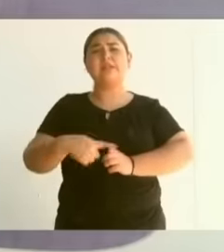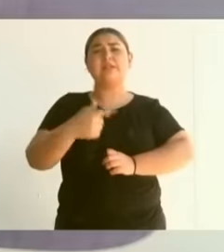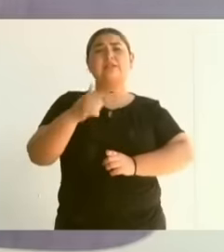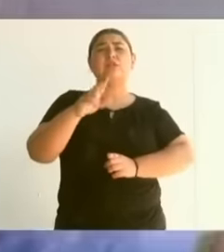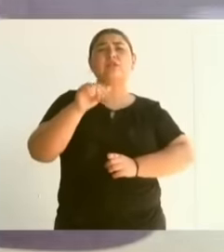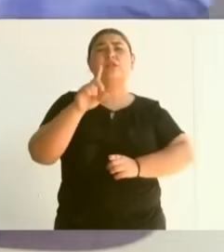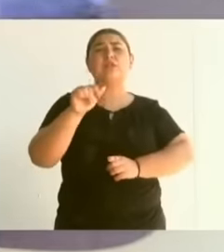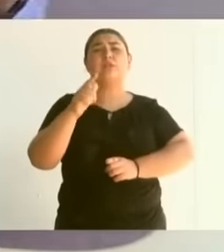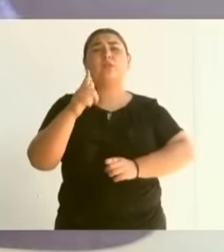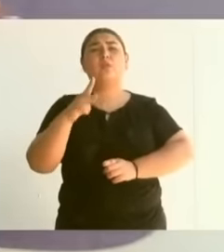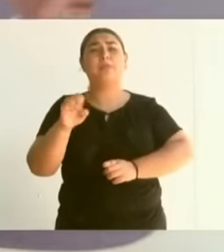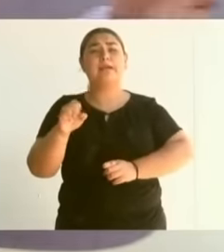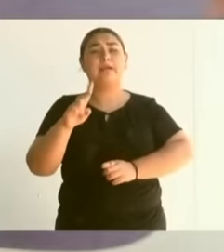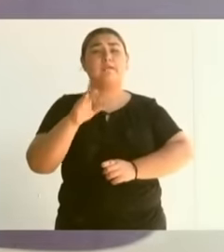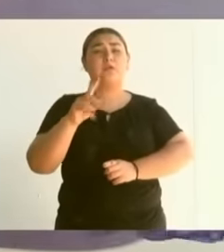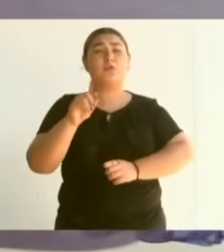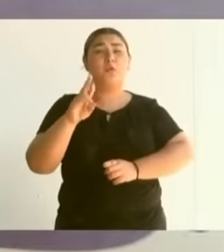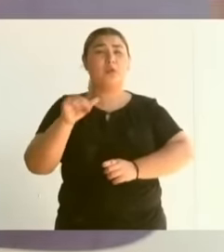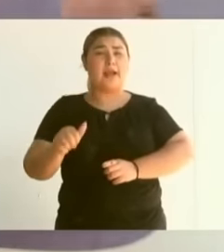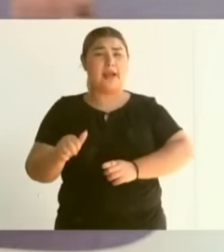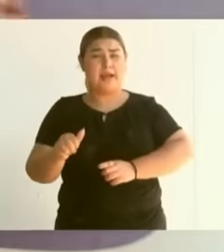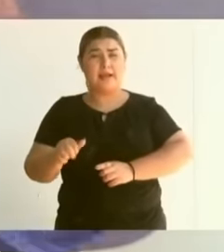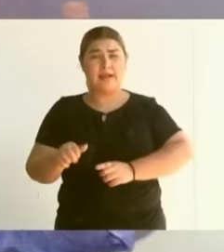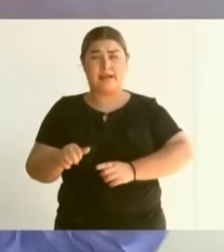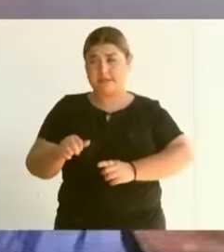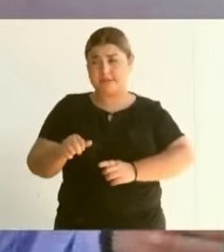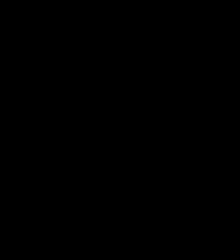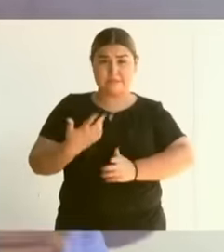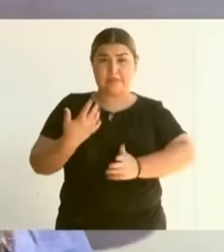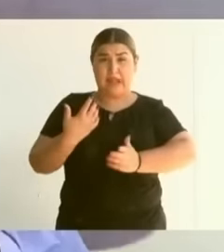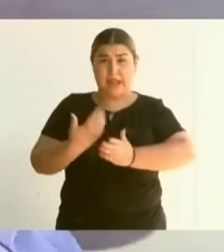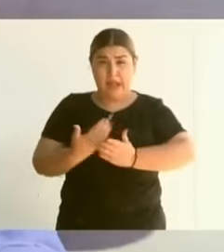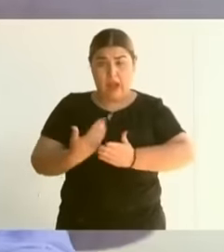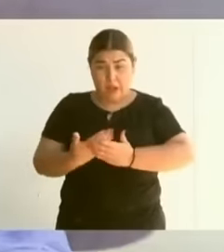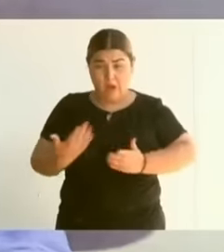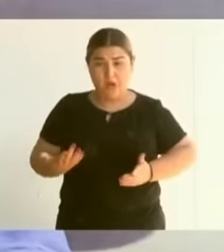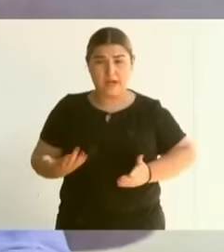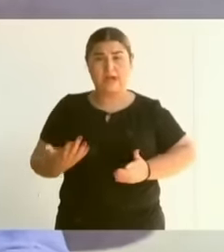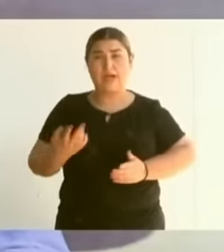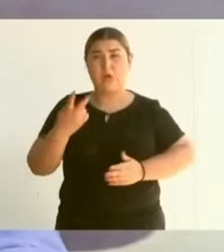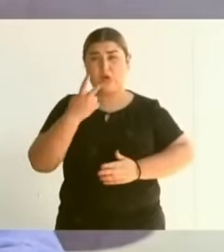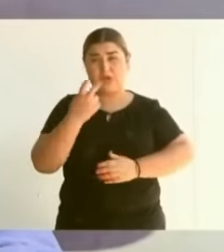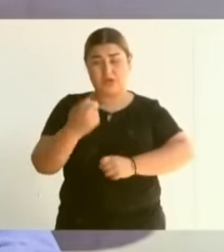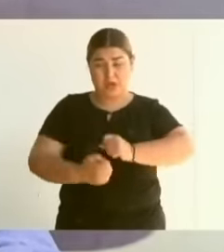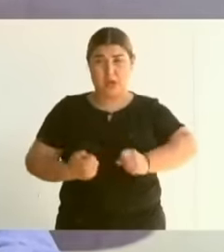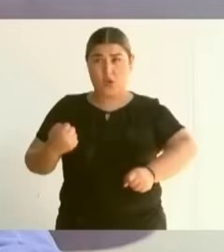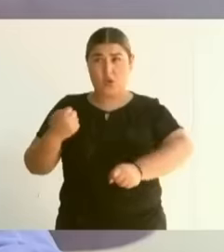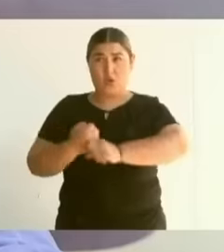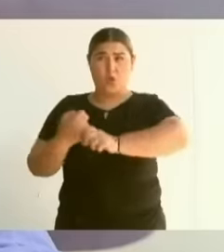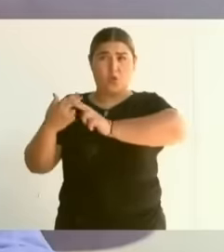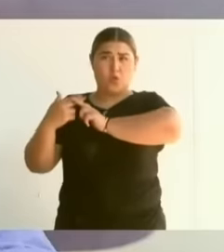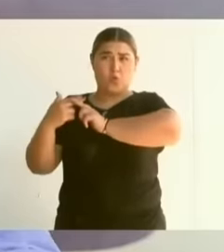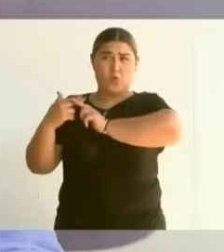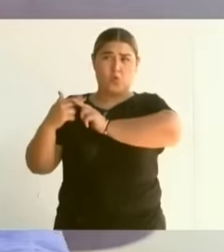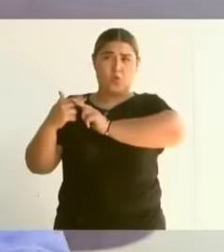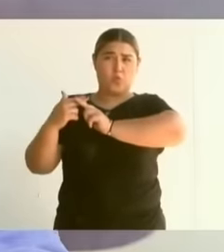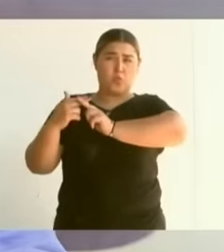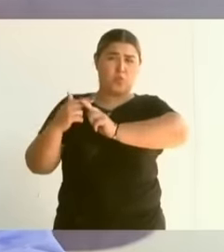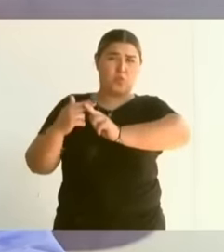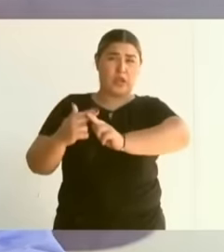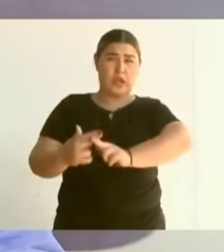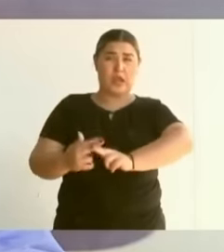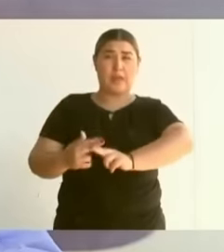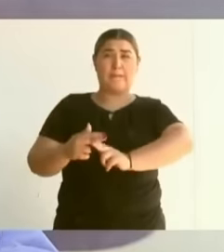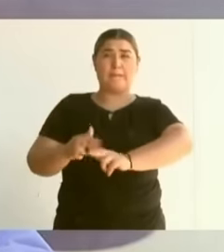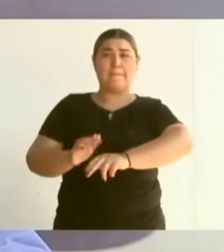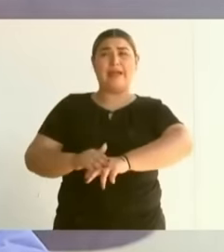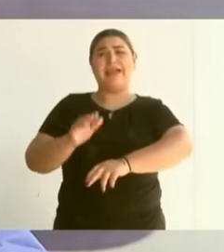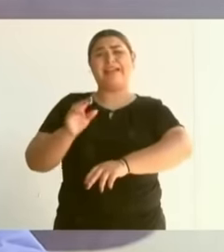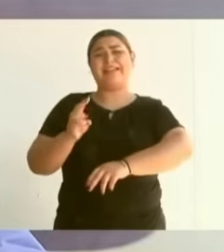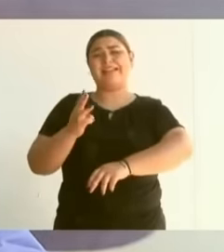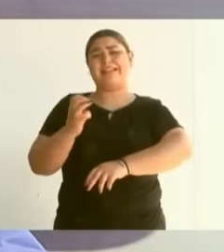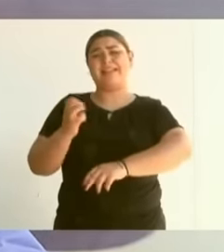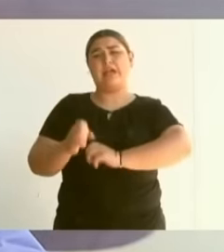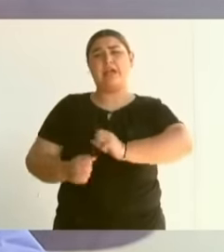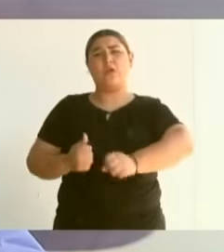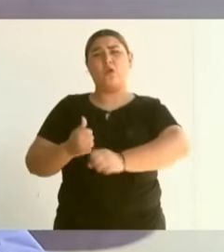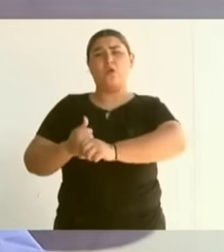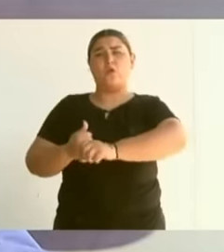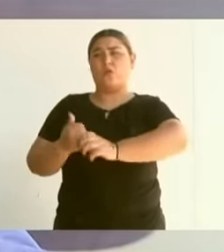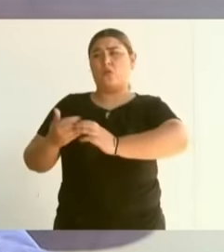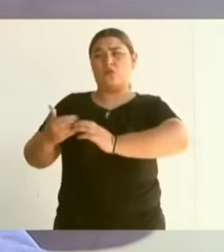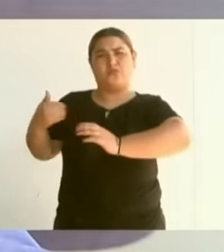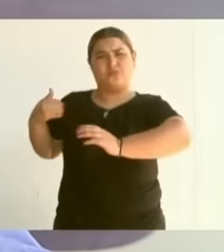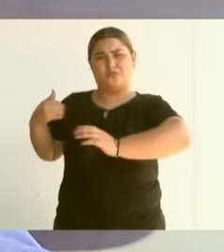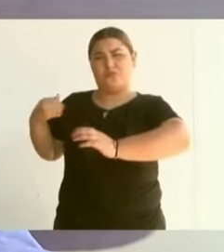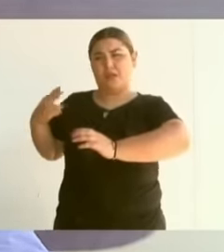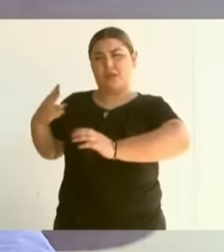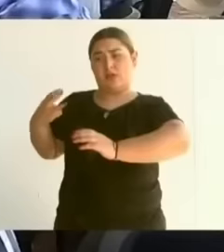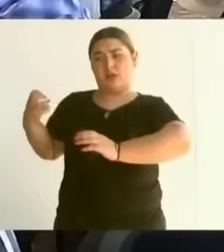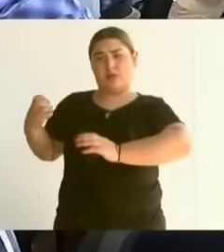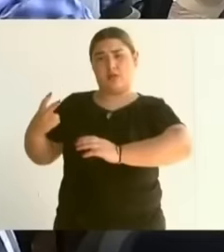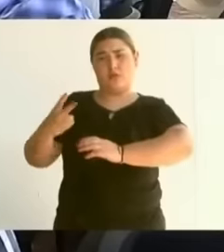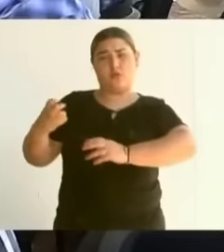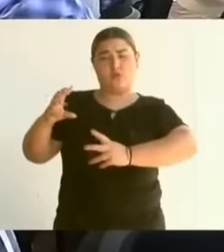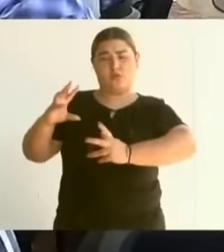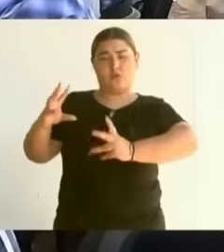now 200 years later, plus 300 years since we already talked about the colonial period